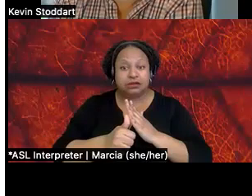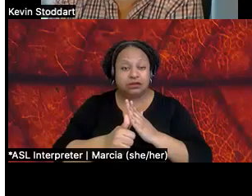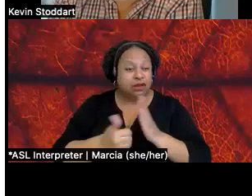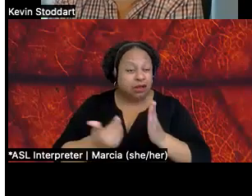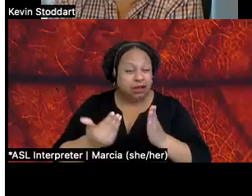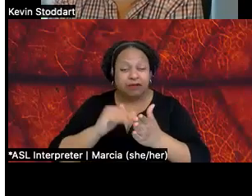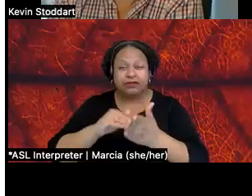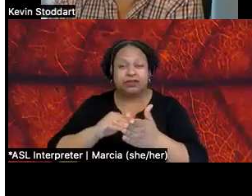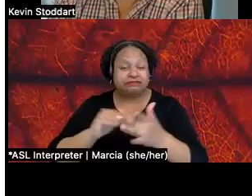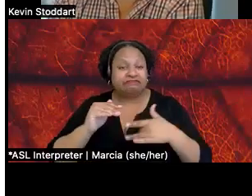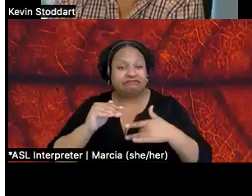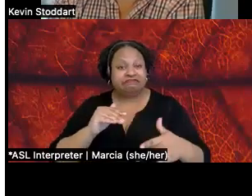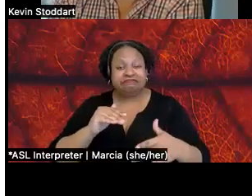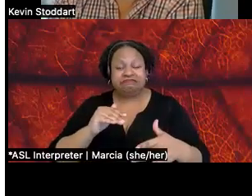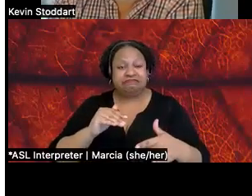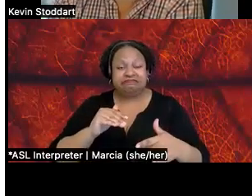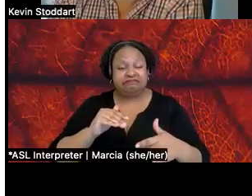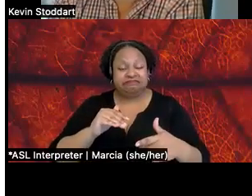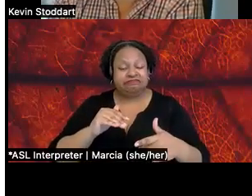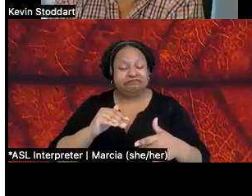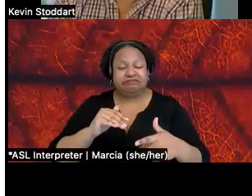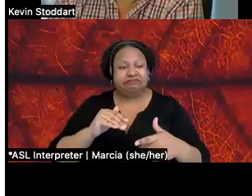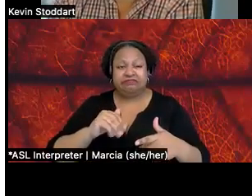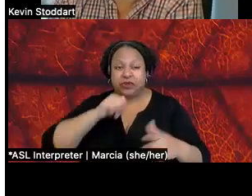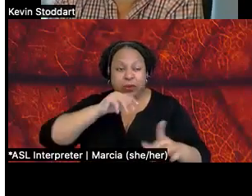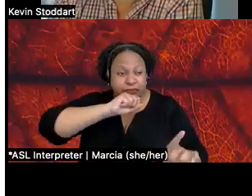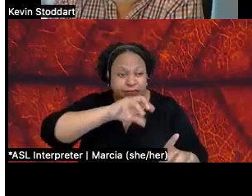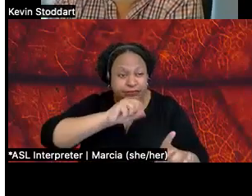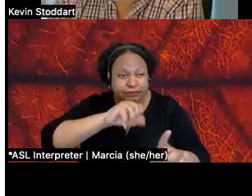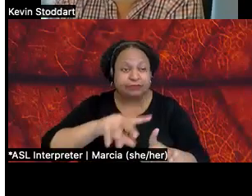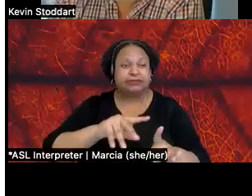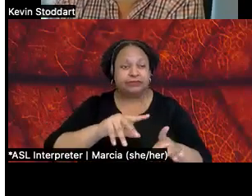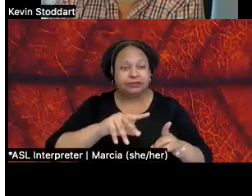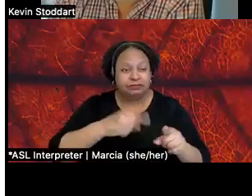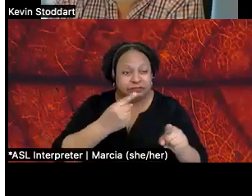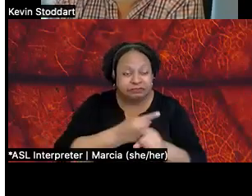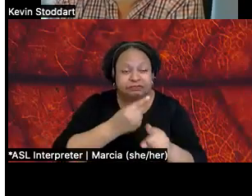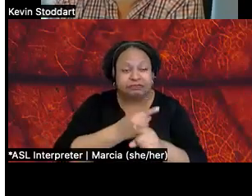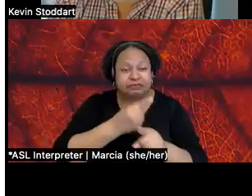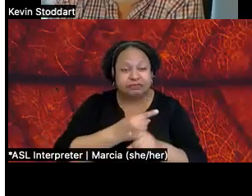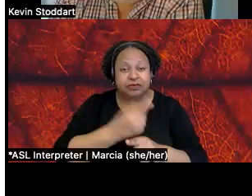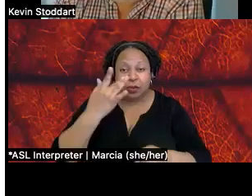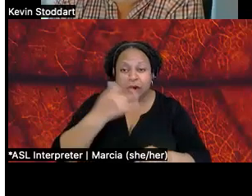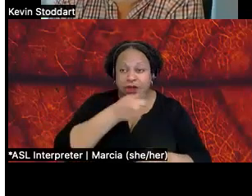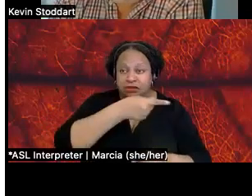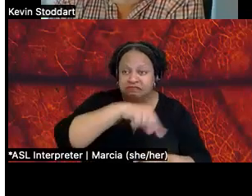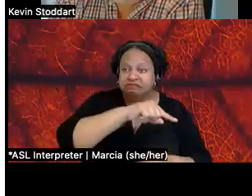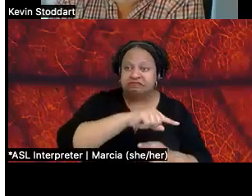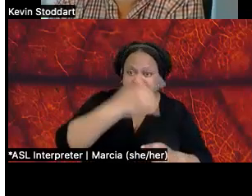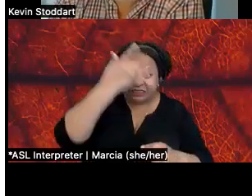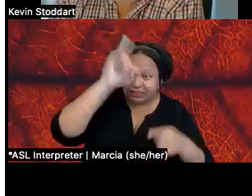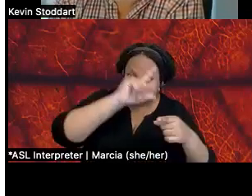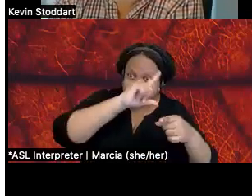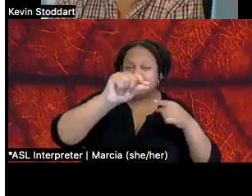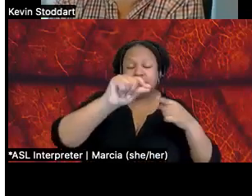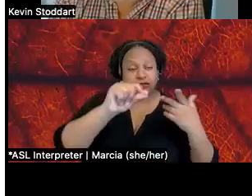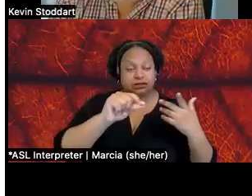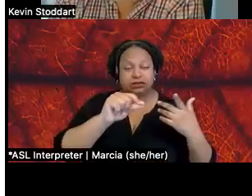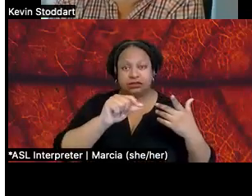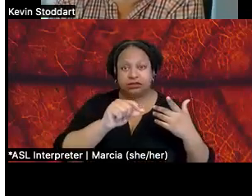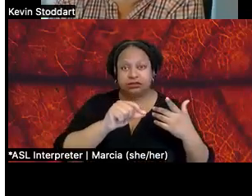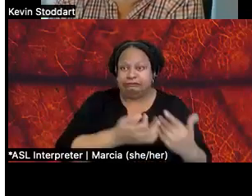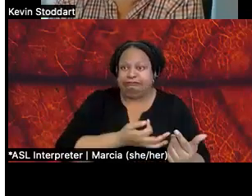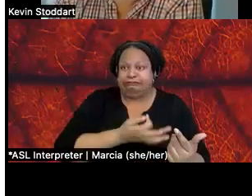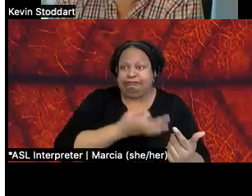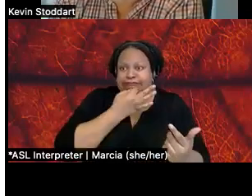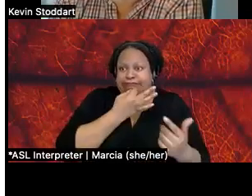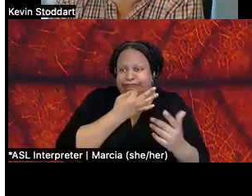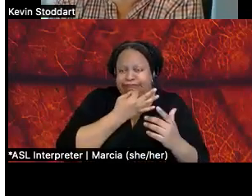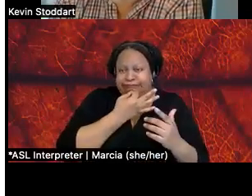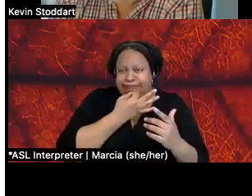in these highly intelligent gifted people who may or may not have been diagnosed with autism.